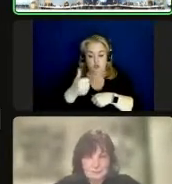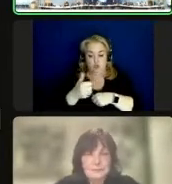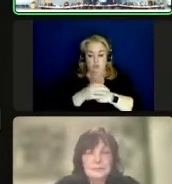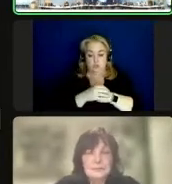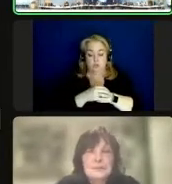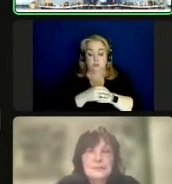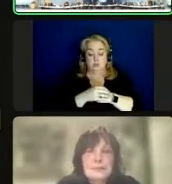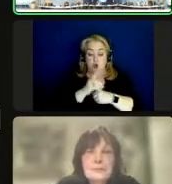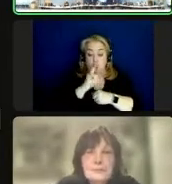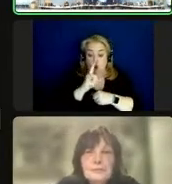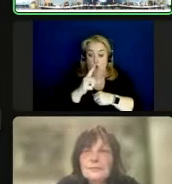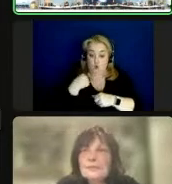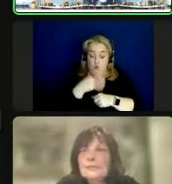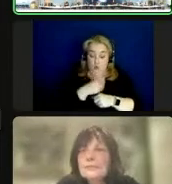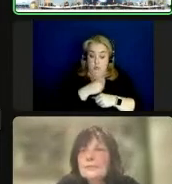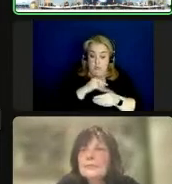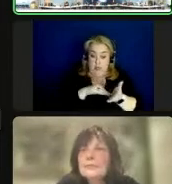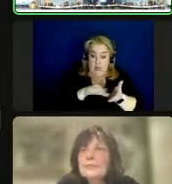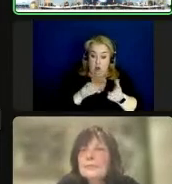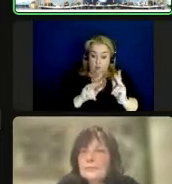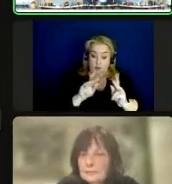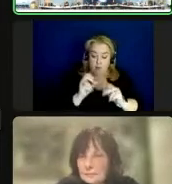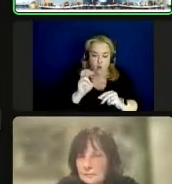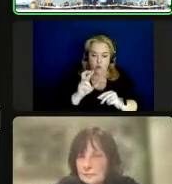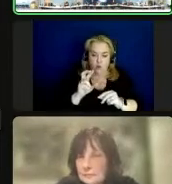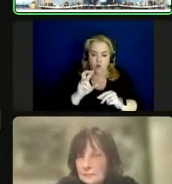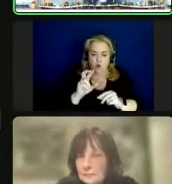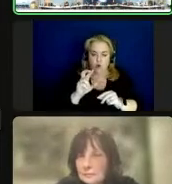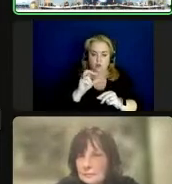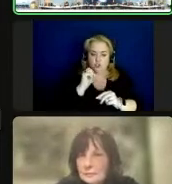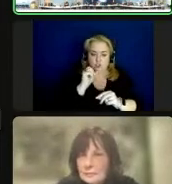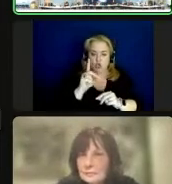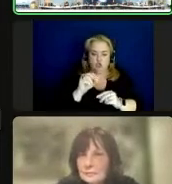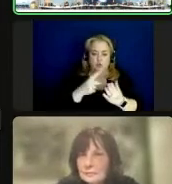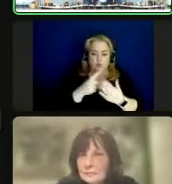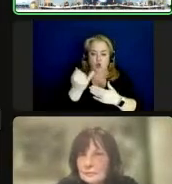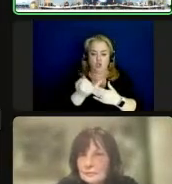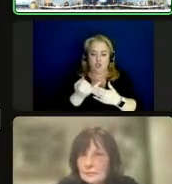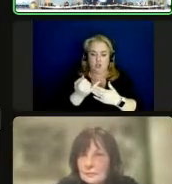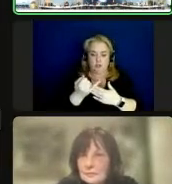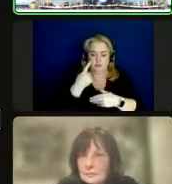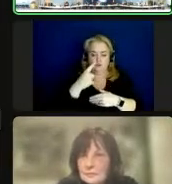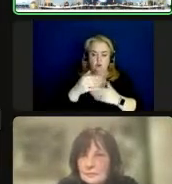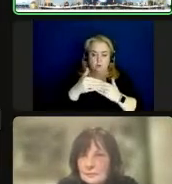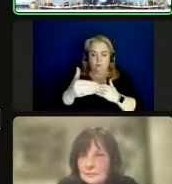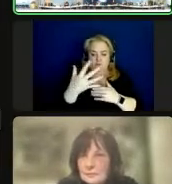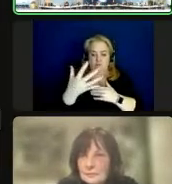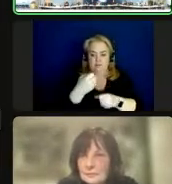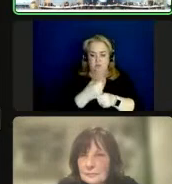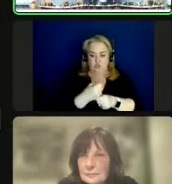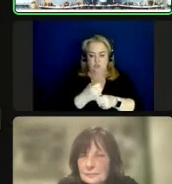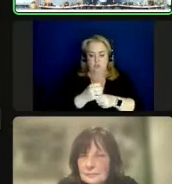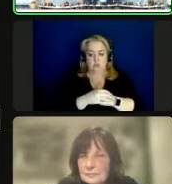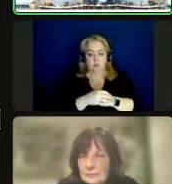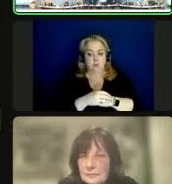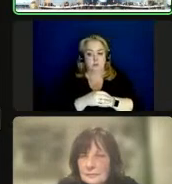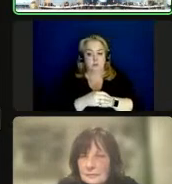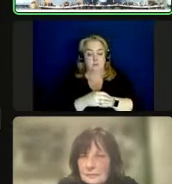THE GAS TAX OR FIND SOME WAY TO